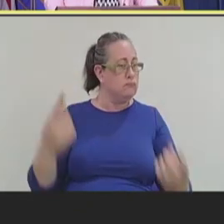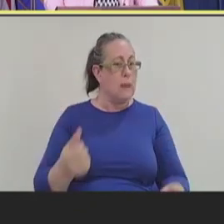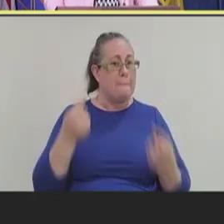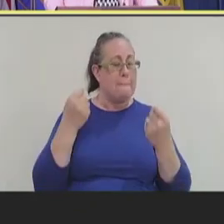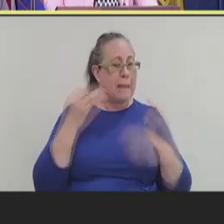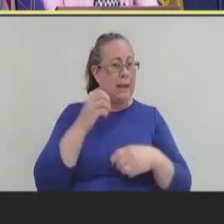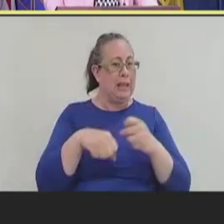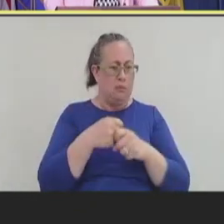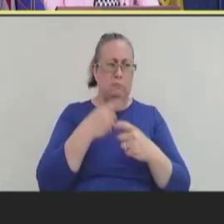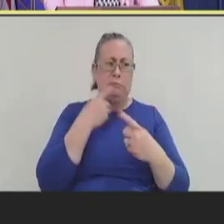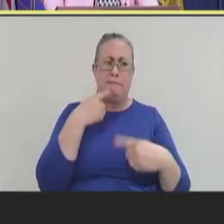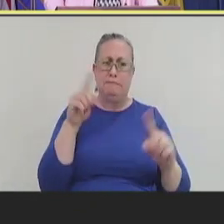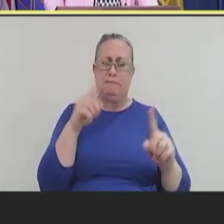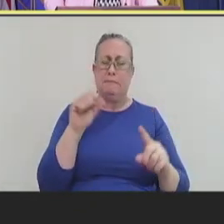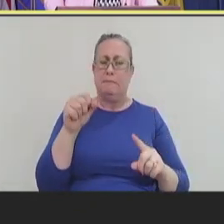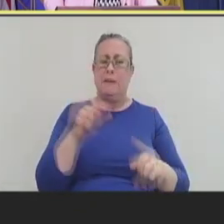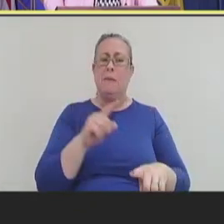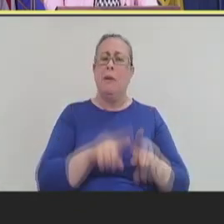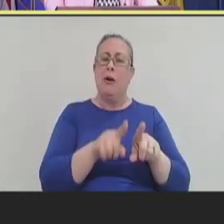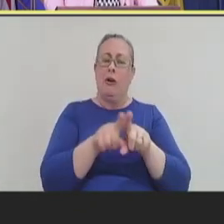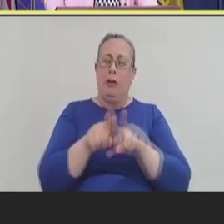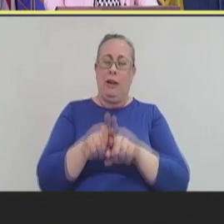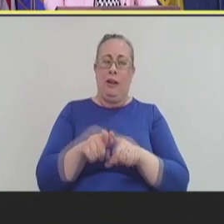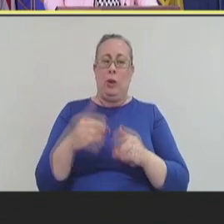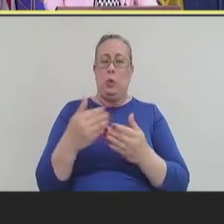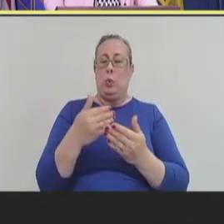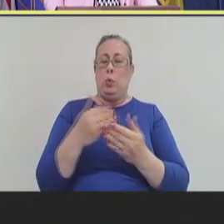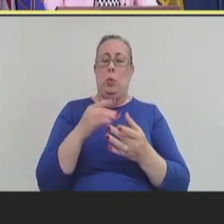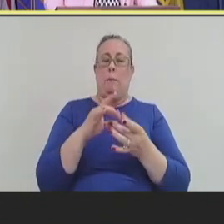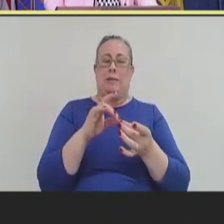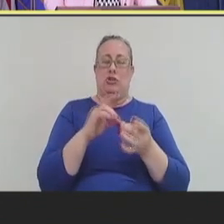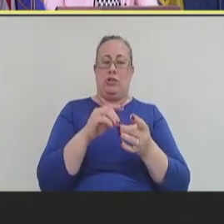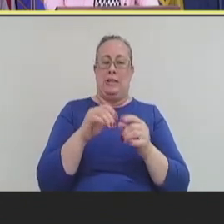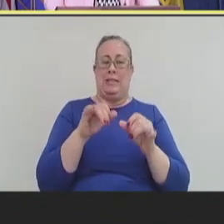but there's also newer messaging standards out there like FHIR.